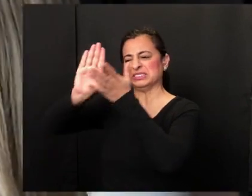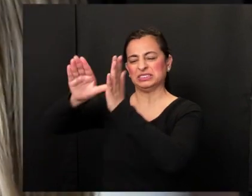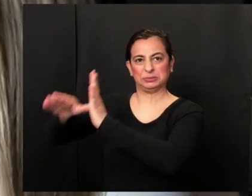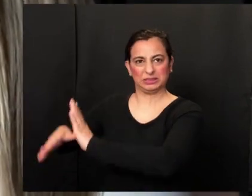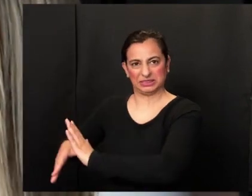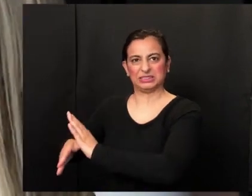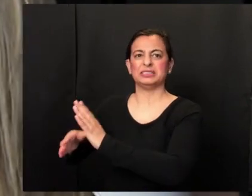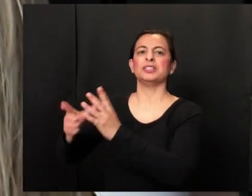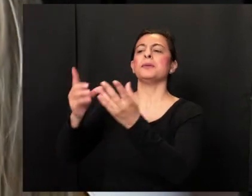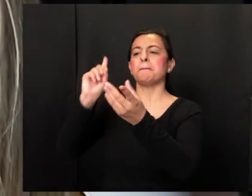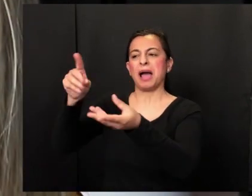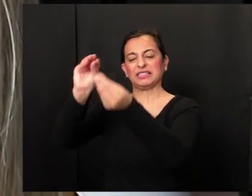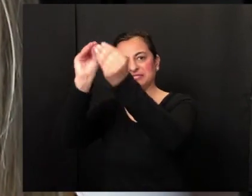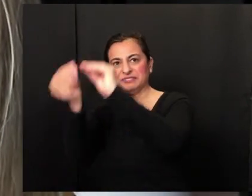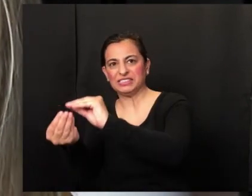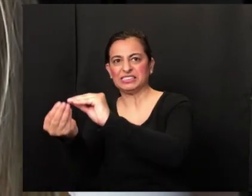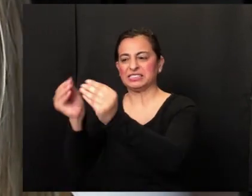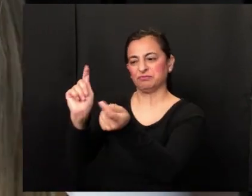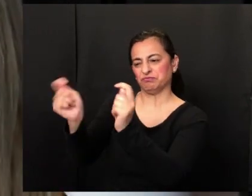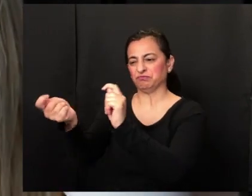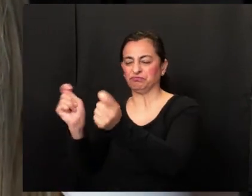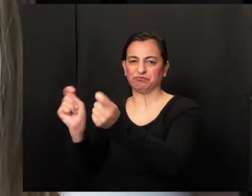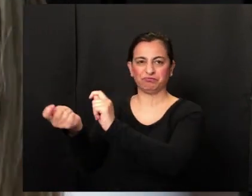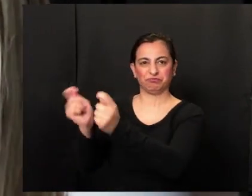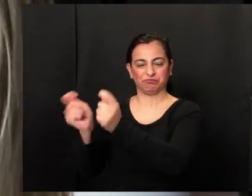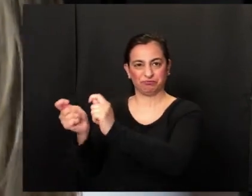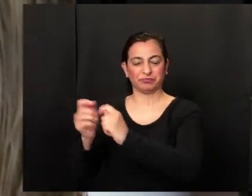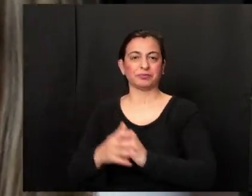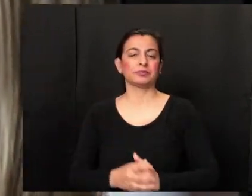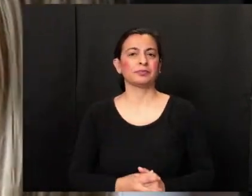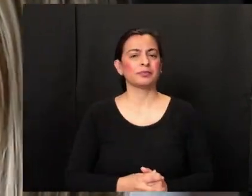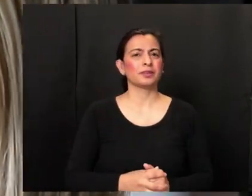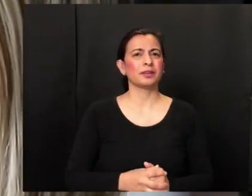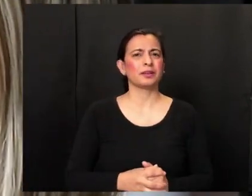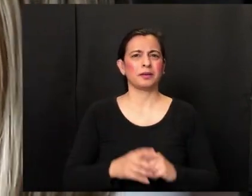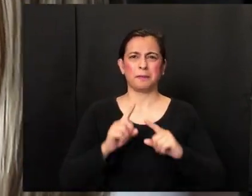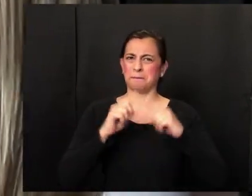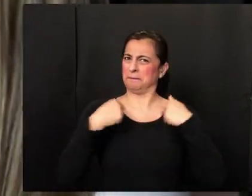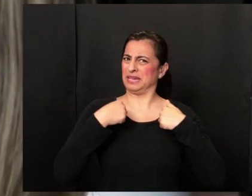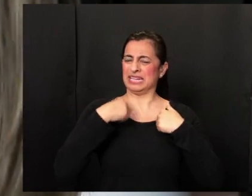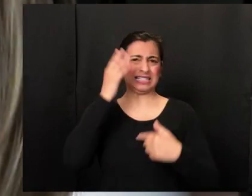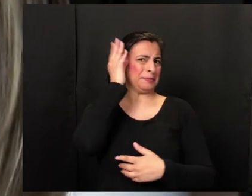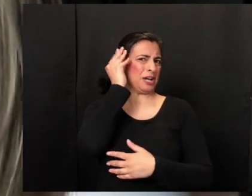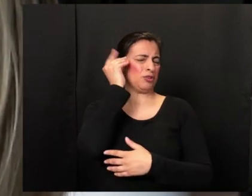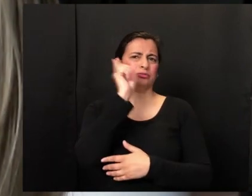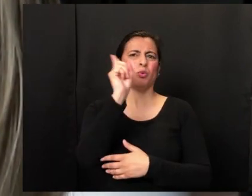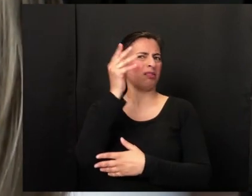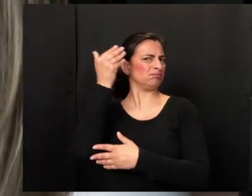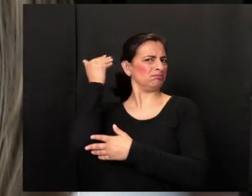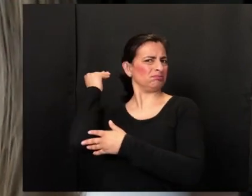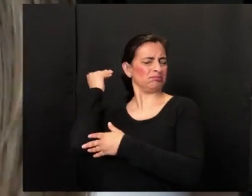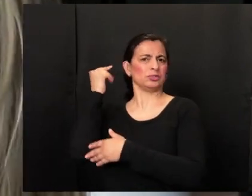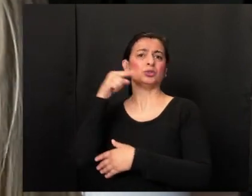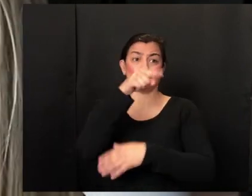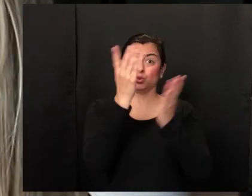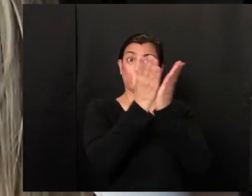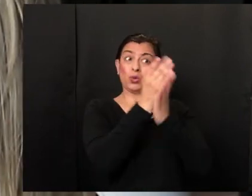In my case, it was a school that was not willing to adjust its teaching and learning styles to accommodate me,